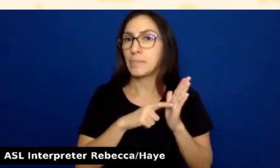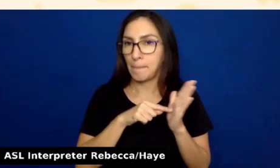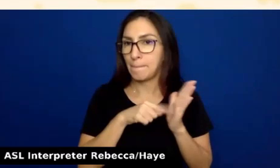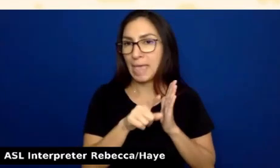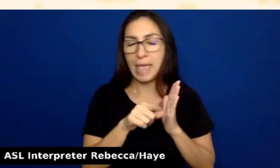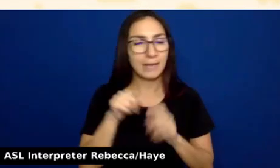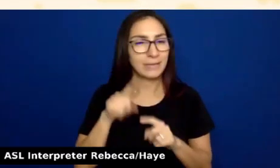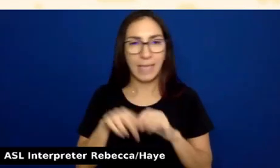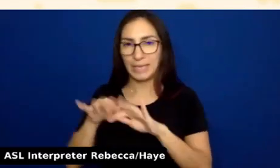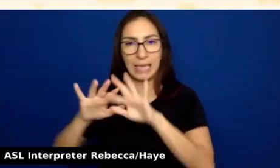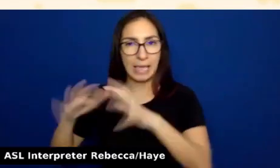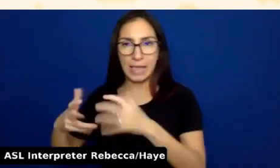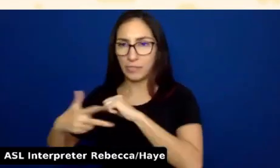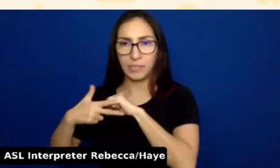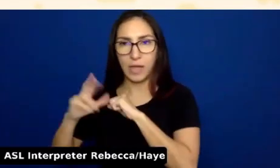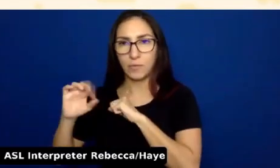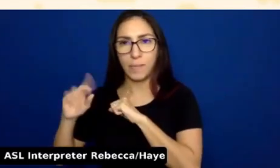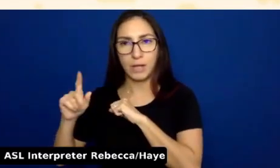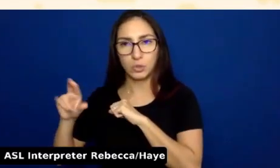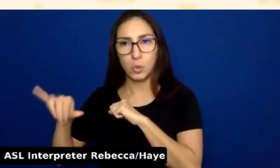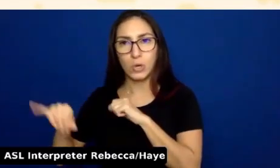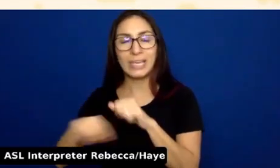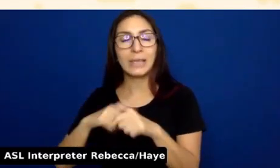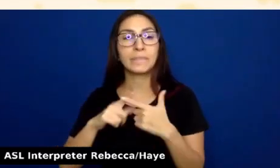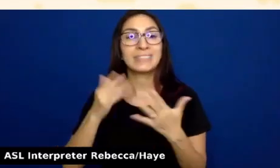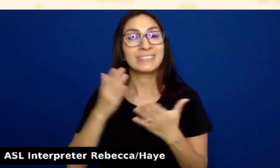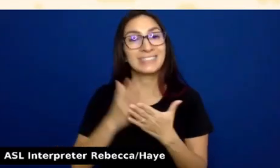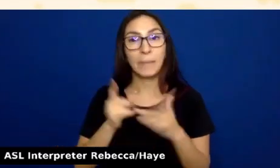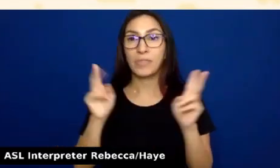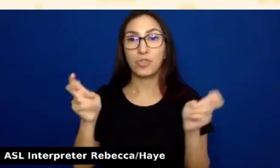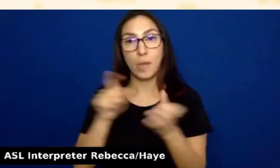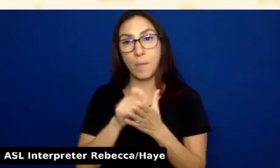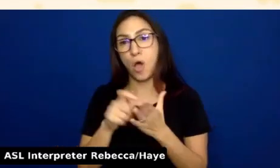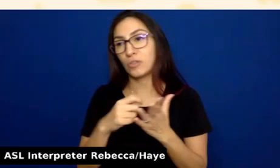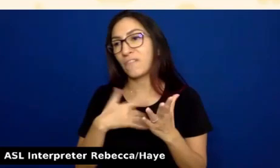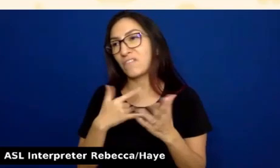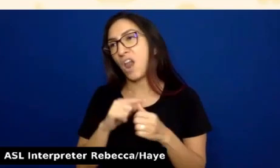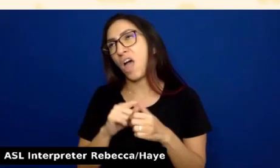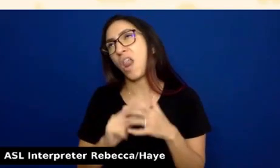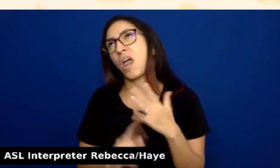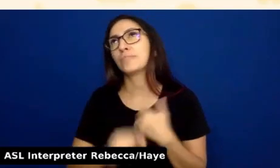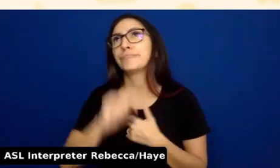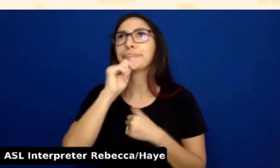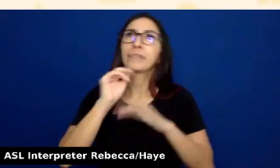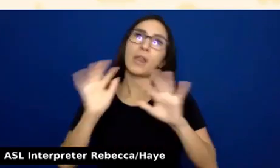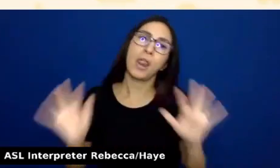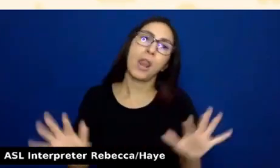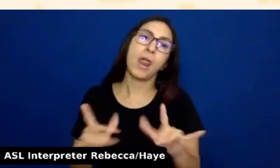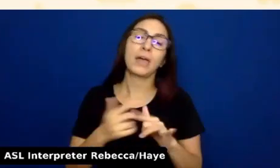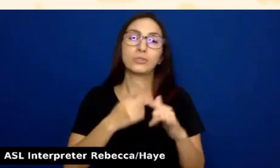Some are just the theme author did not feel like going through all the effort and rigmarole to get it into the repository.